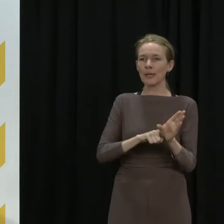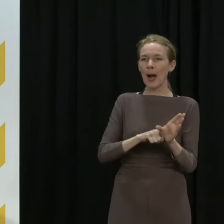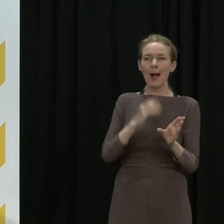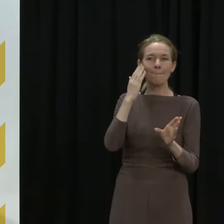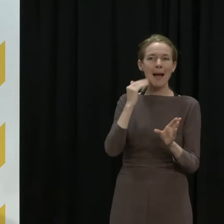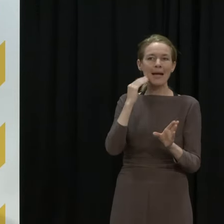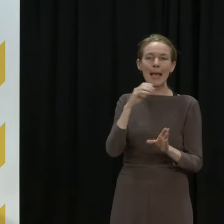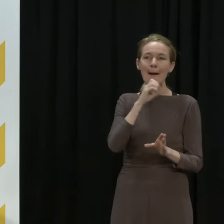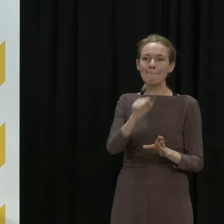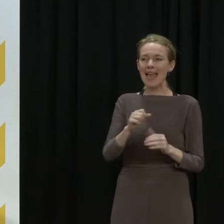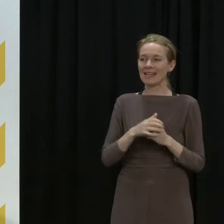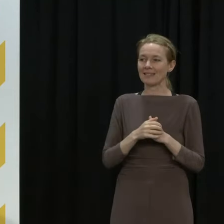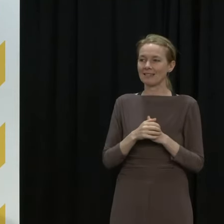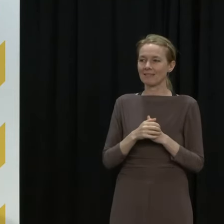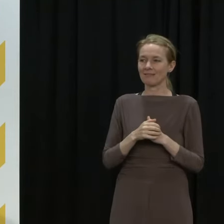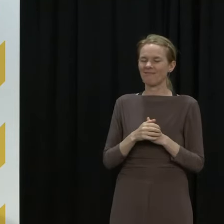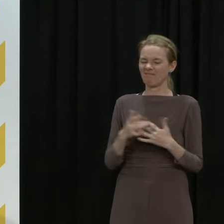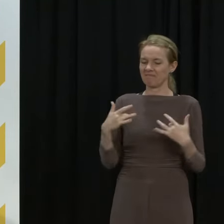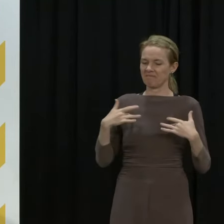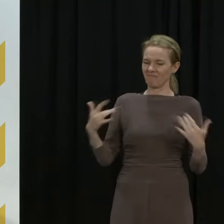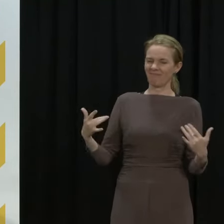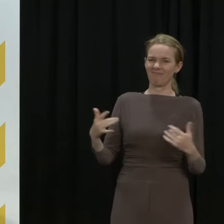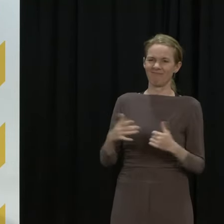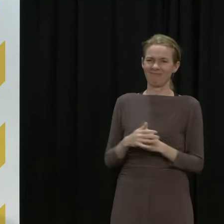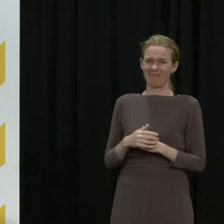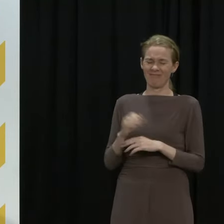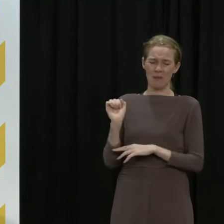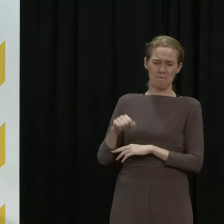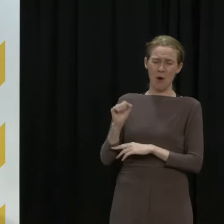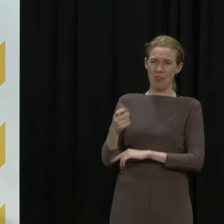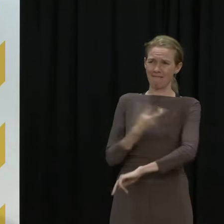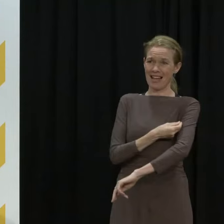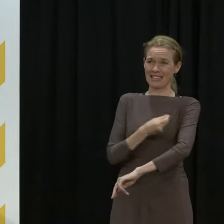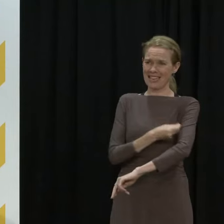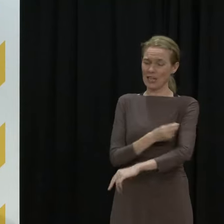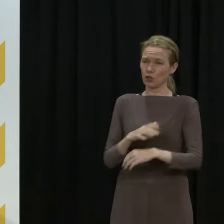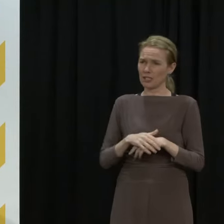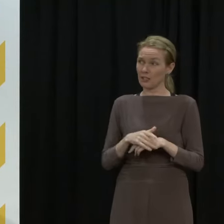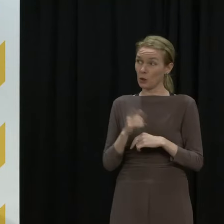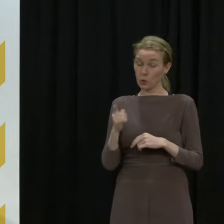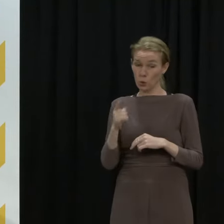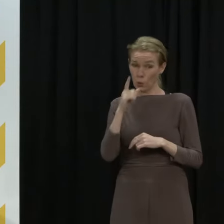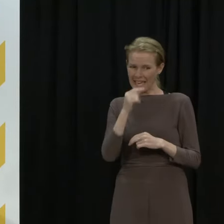vaccination and my overall